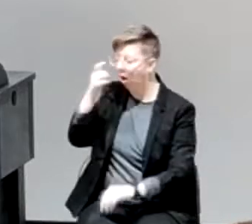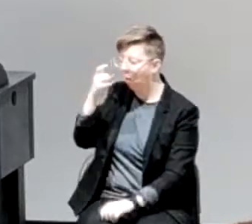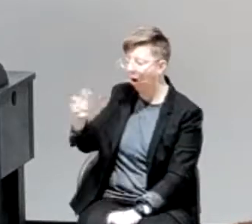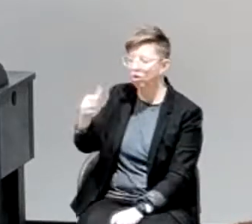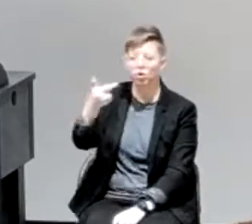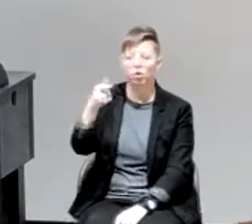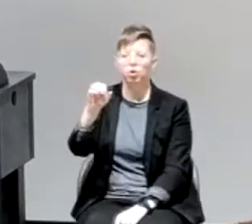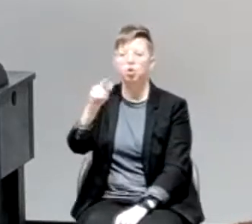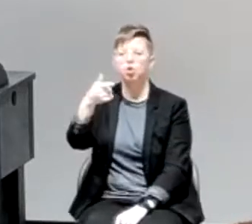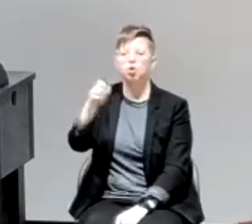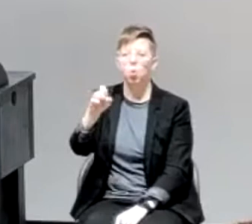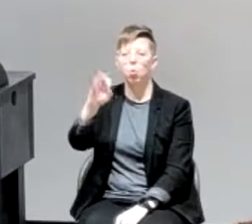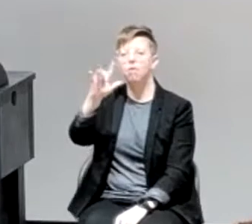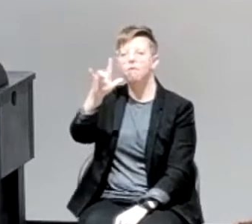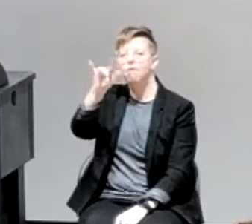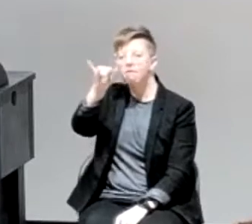values that I believe to be really deeply